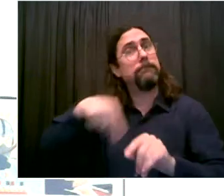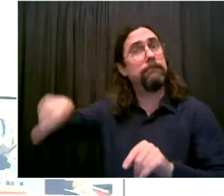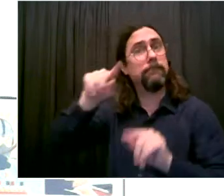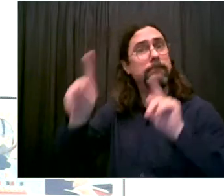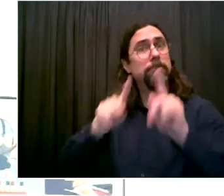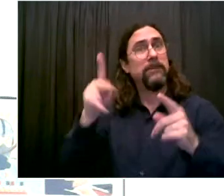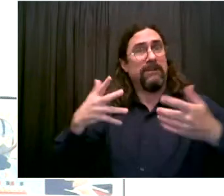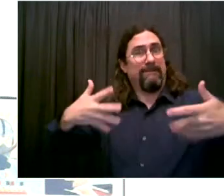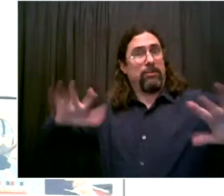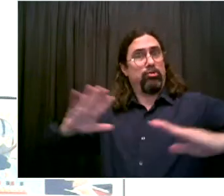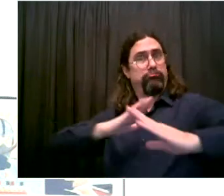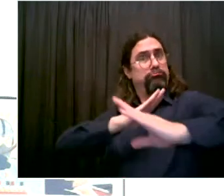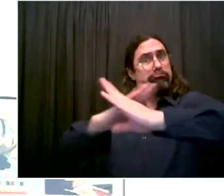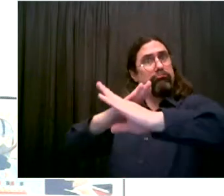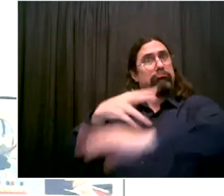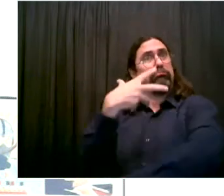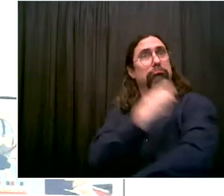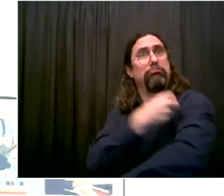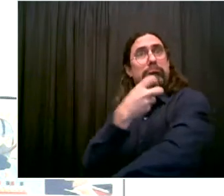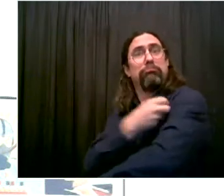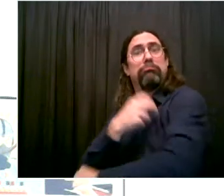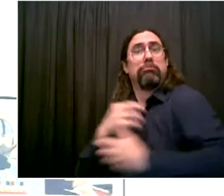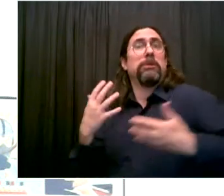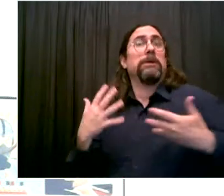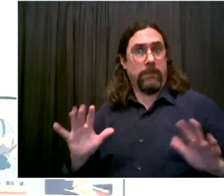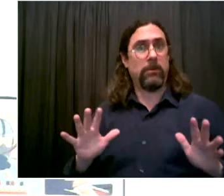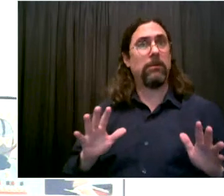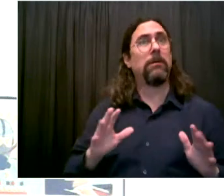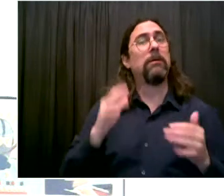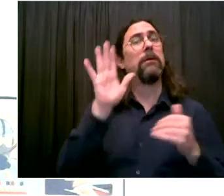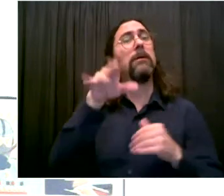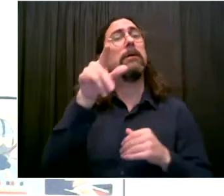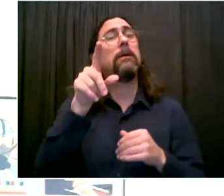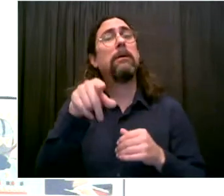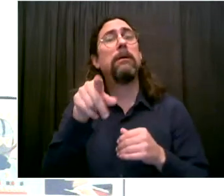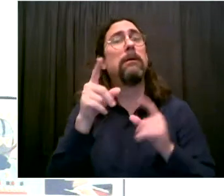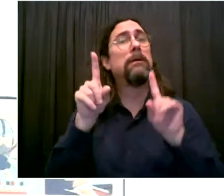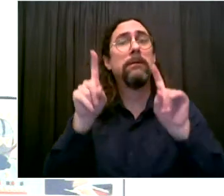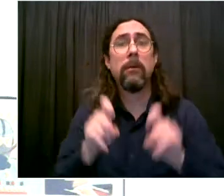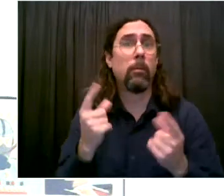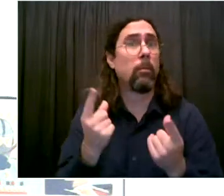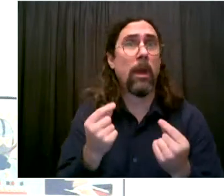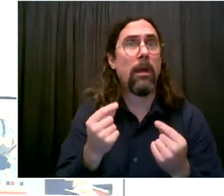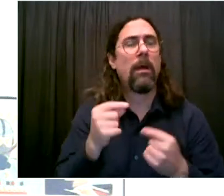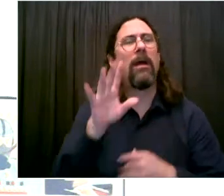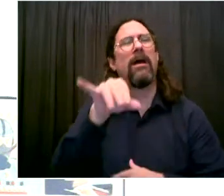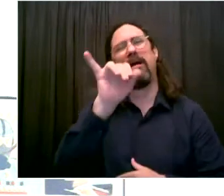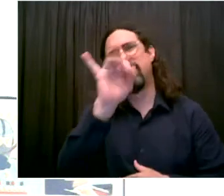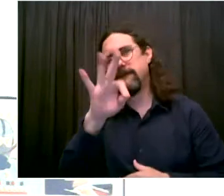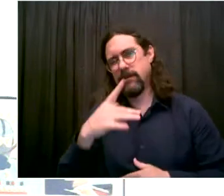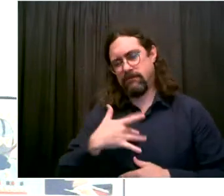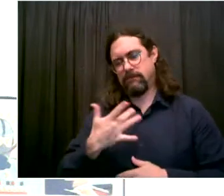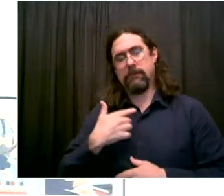VACCINATED THE ONLY TIME TETISNG IS RECOMMENDED IS IF YOU ARE